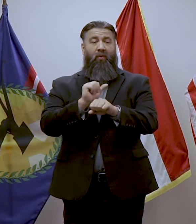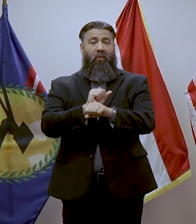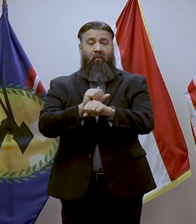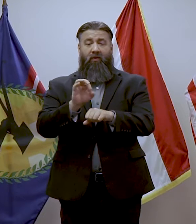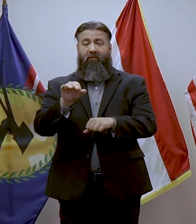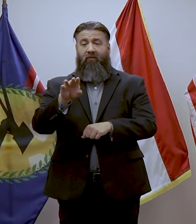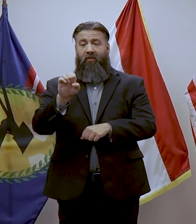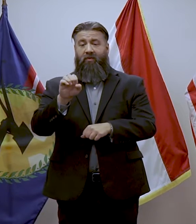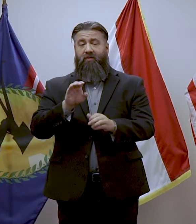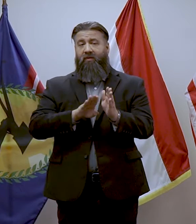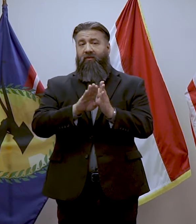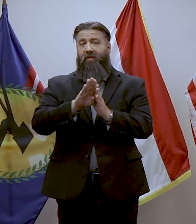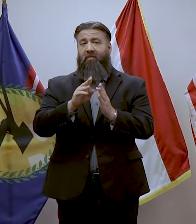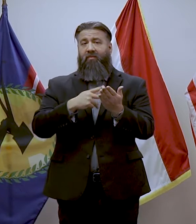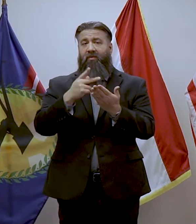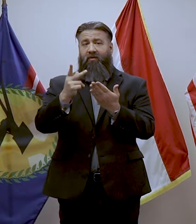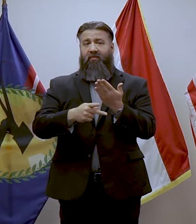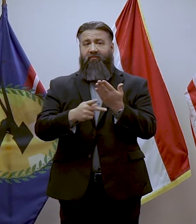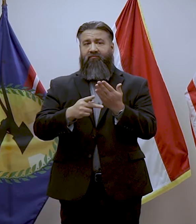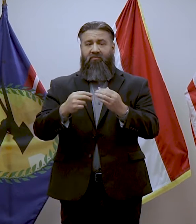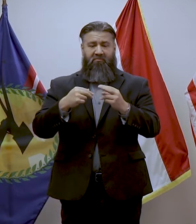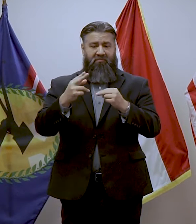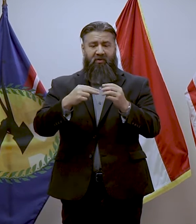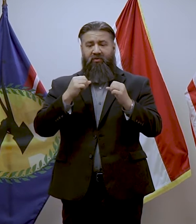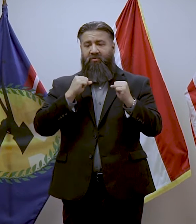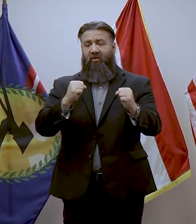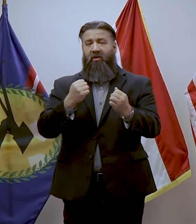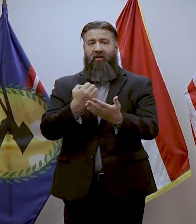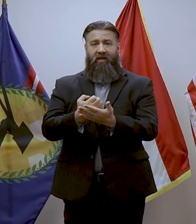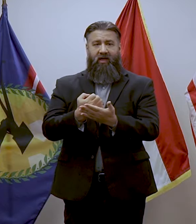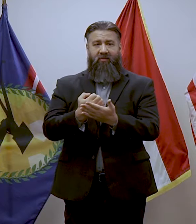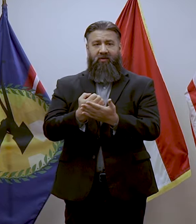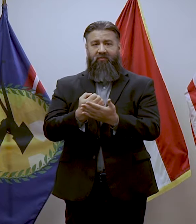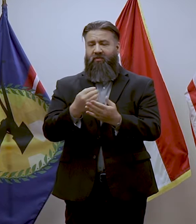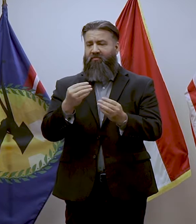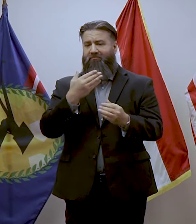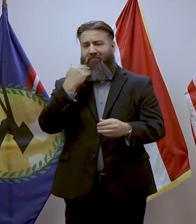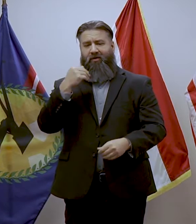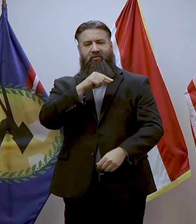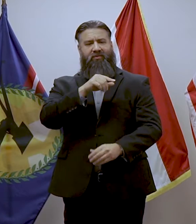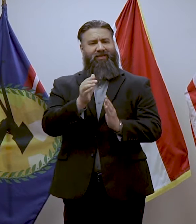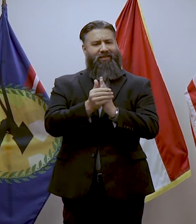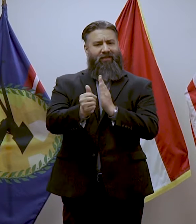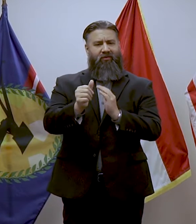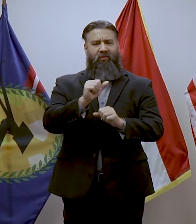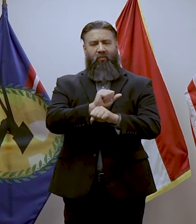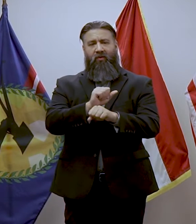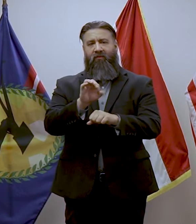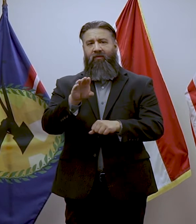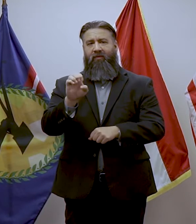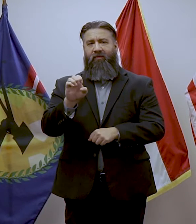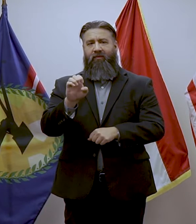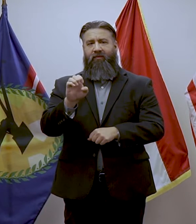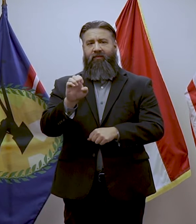with a larger, more qualified workforce. Expanding these opportunities is vital to growing our region.